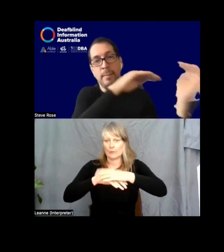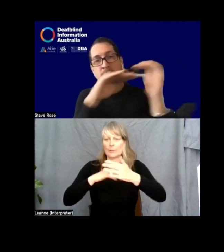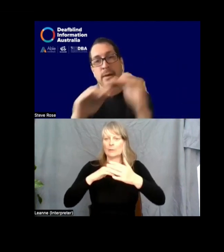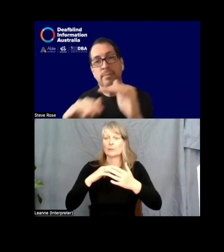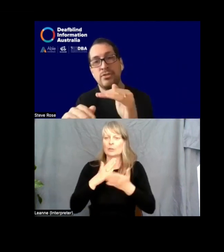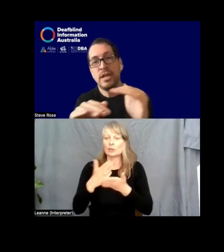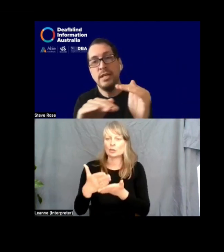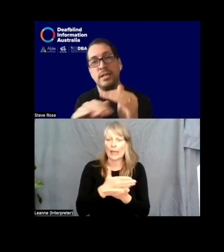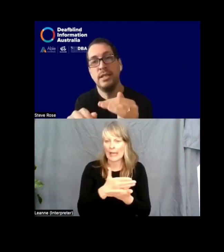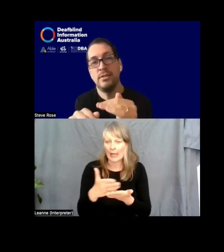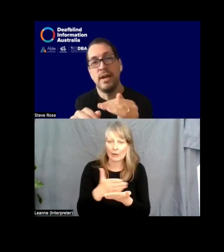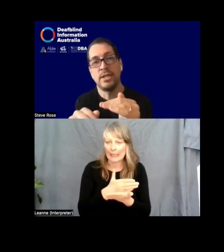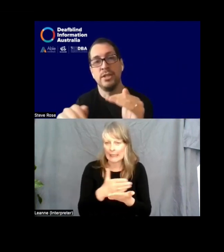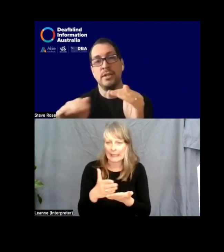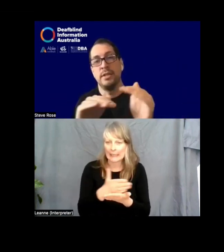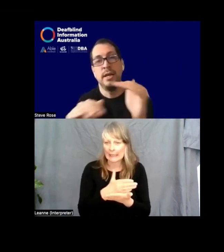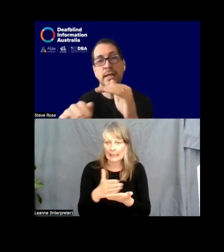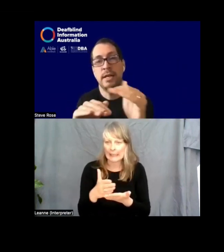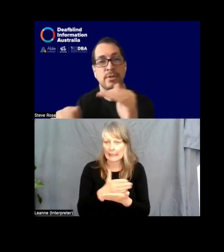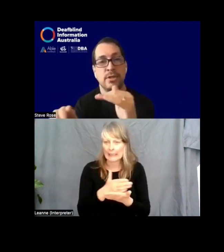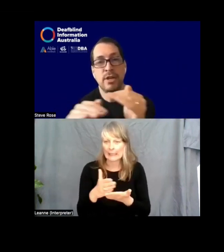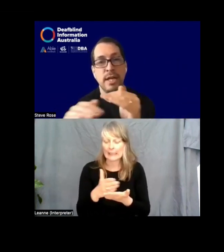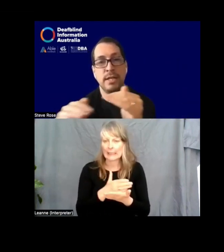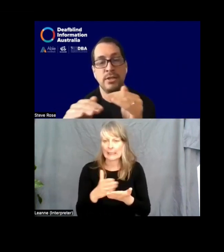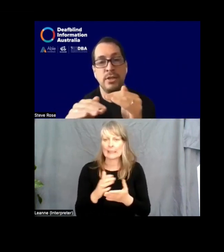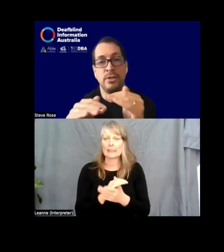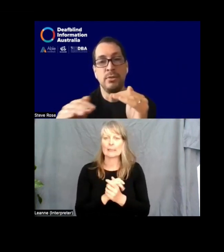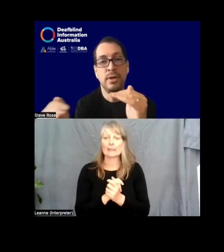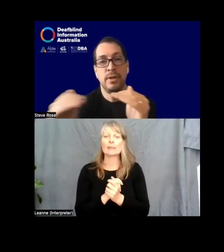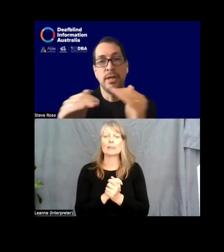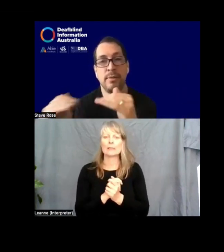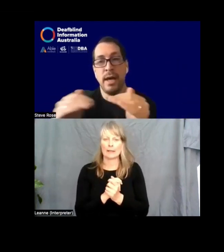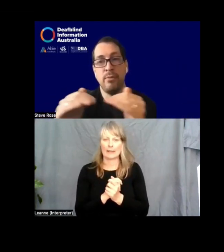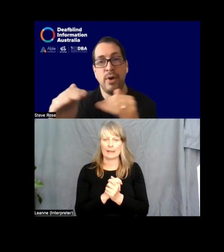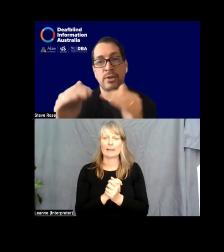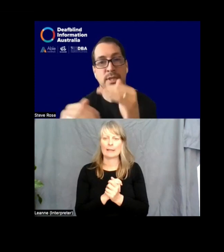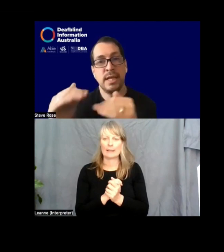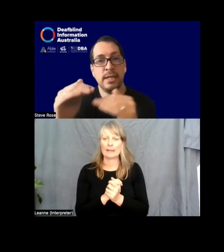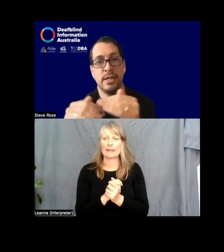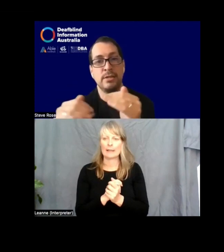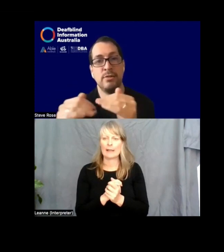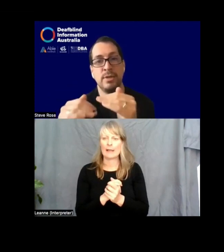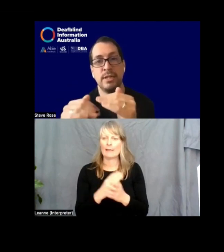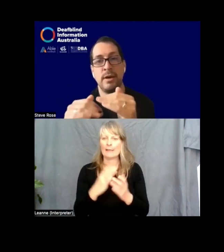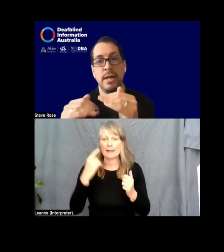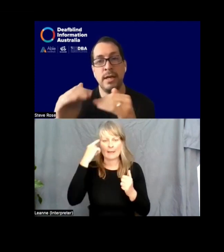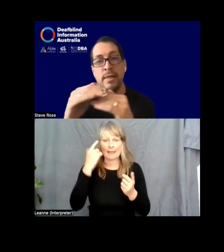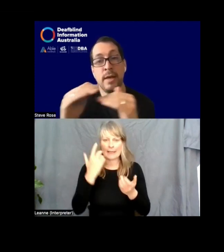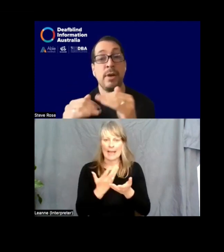comes straight in to the interaction and it comes straight into how do we take turns when signing? And they